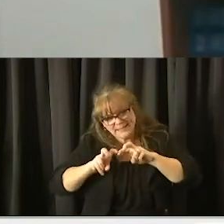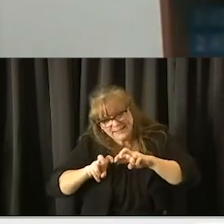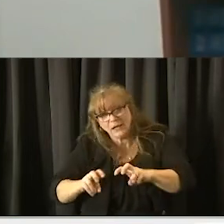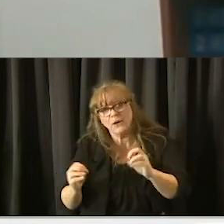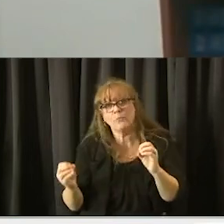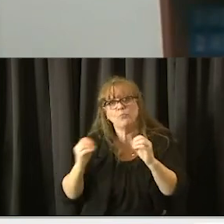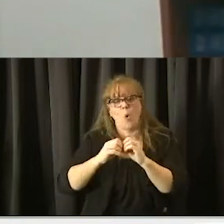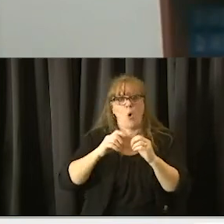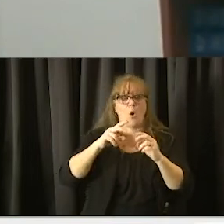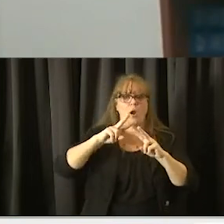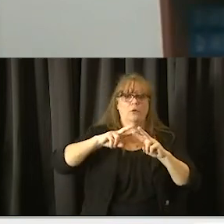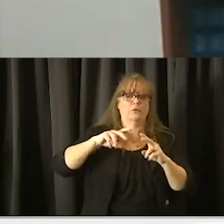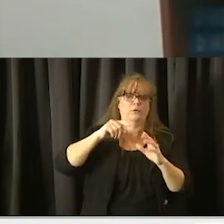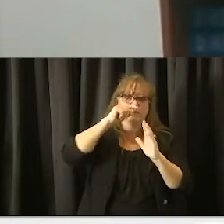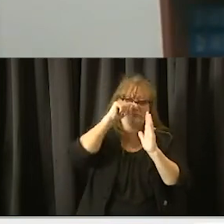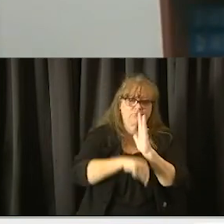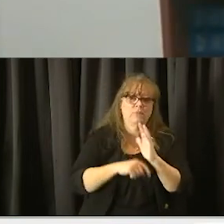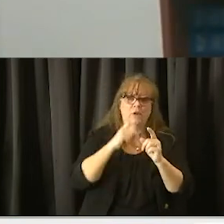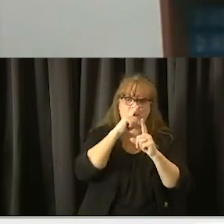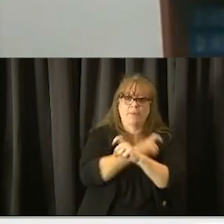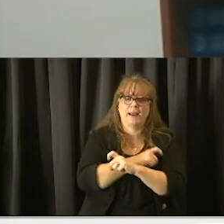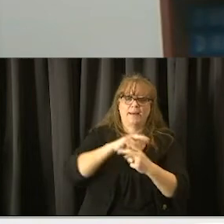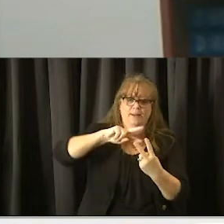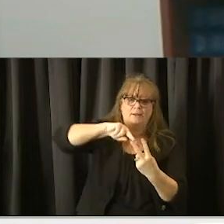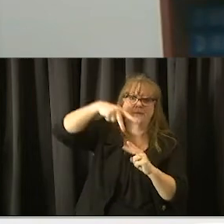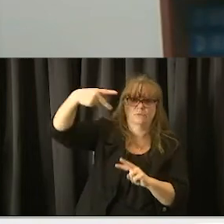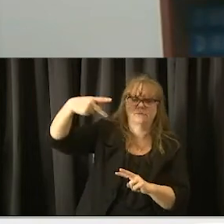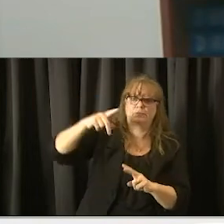it's taking a little bit more work to pull out the sequence from the patient sample